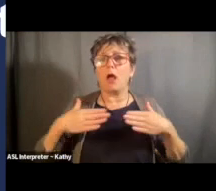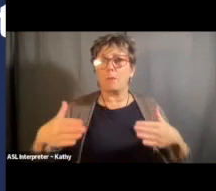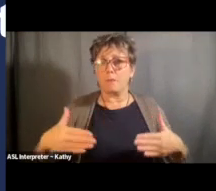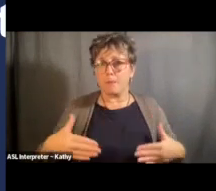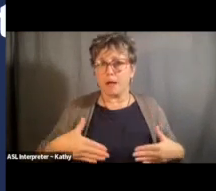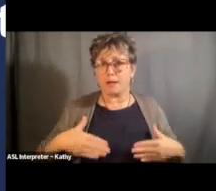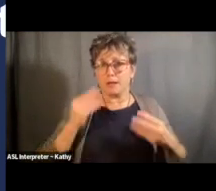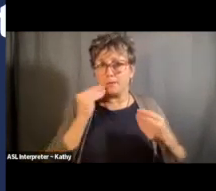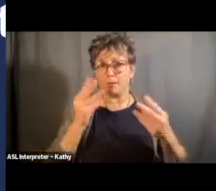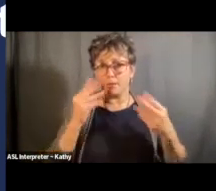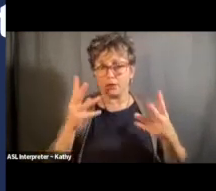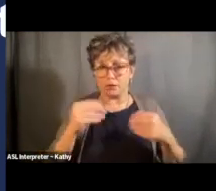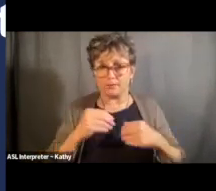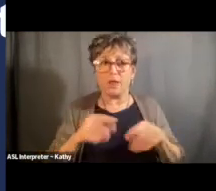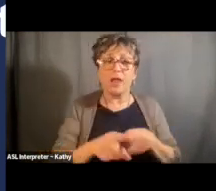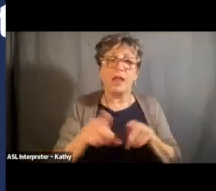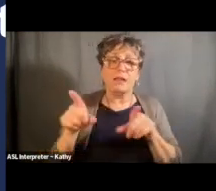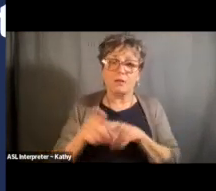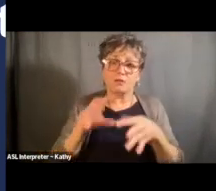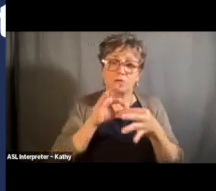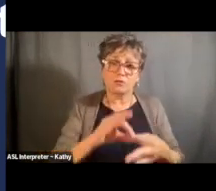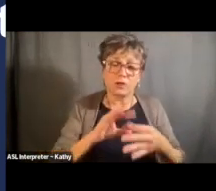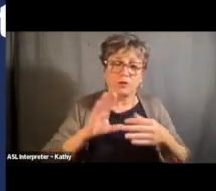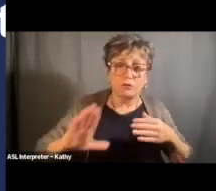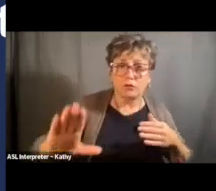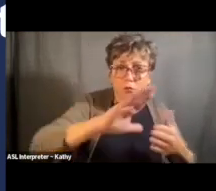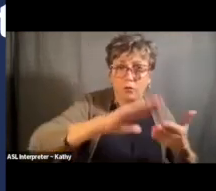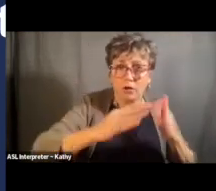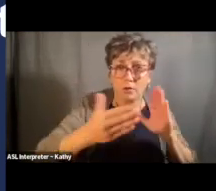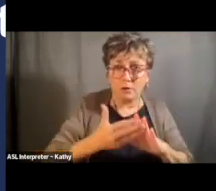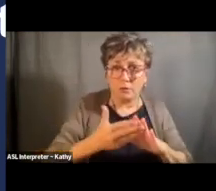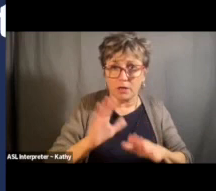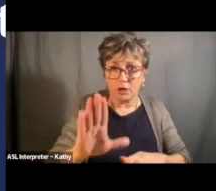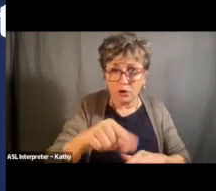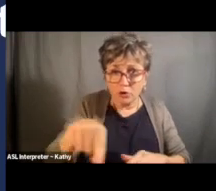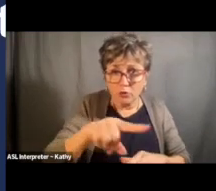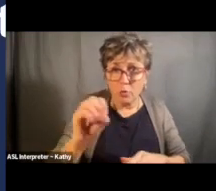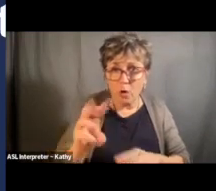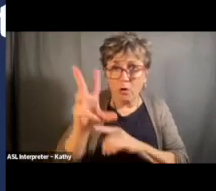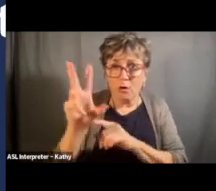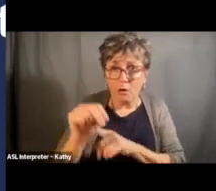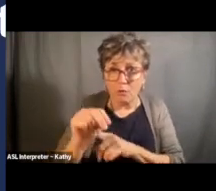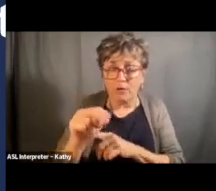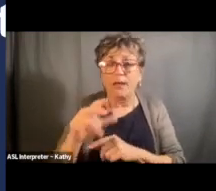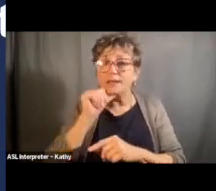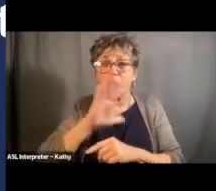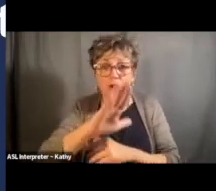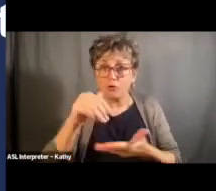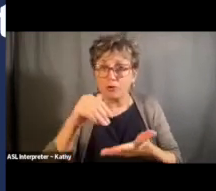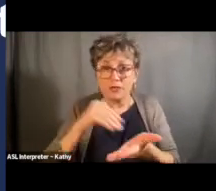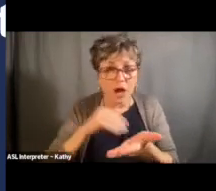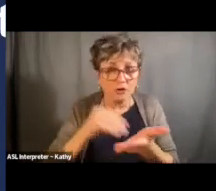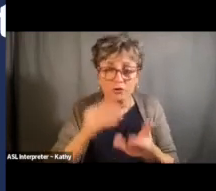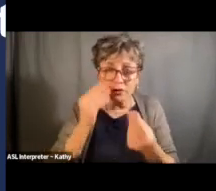community's data. It's not the NIH data, it's not Dr. Smith's data, um it is not an unlimited grant,